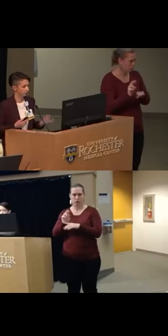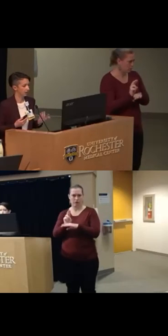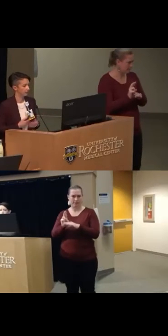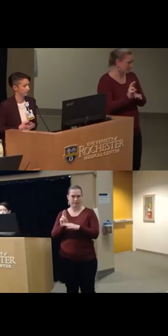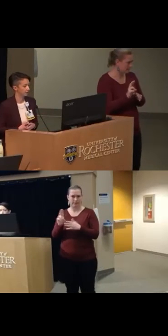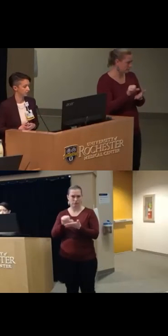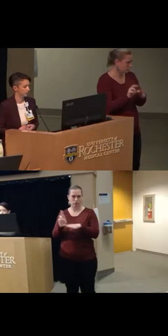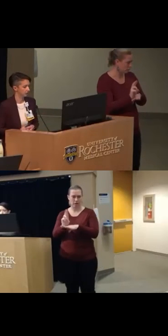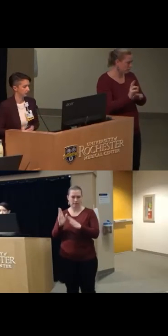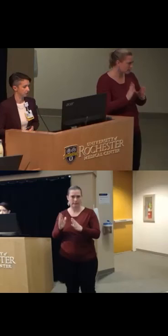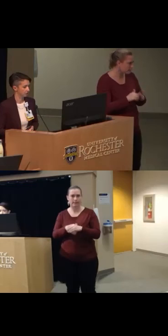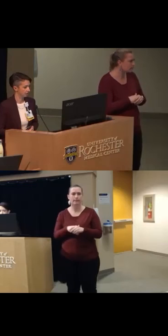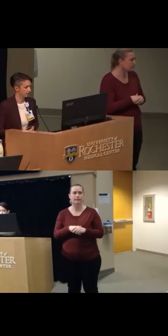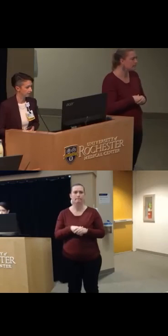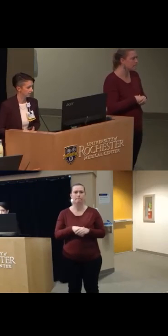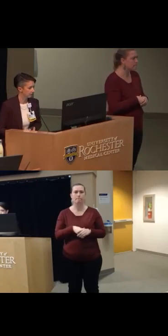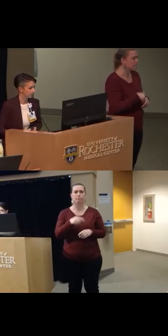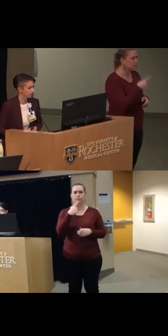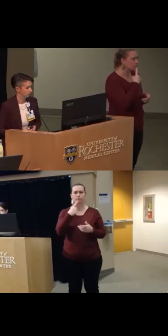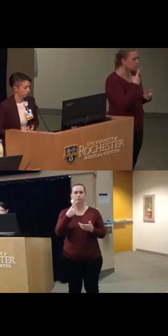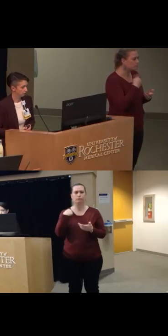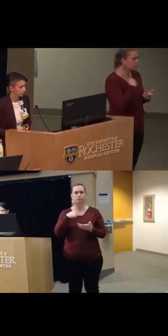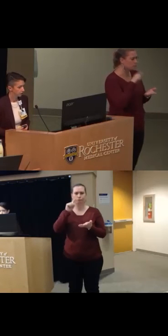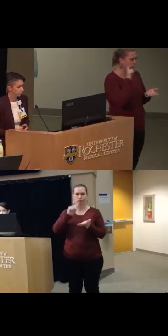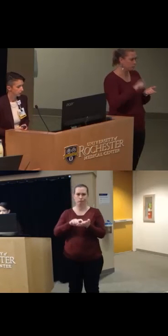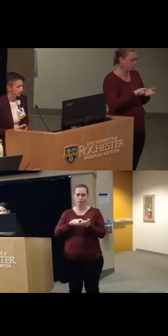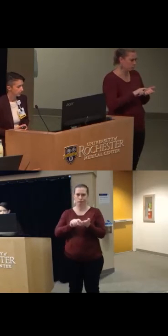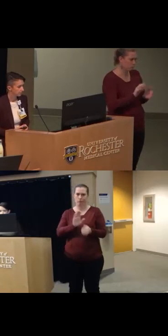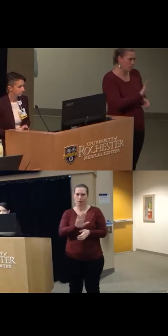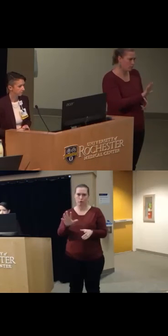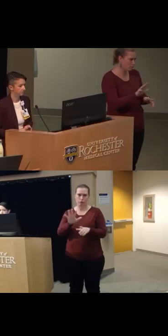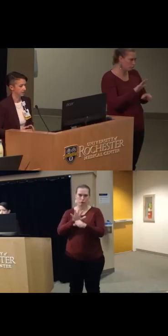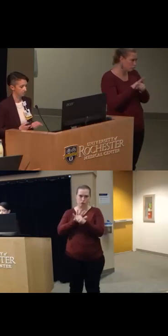recognize everyday stressors that clinicians face the moral distress that we encounter